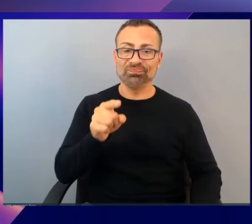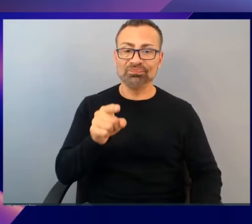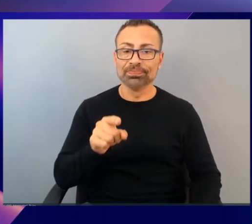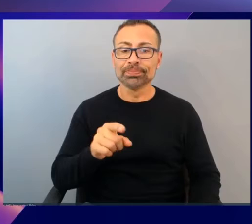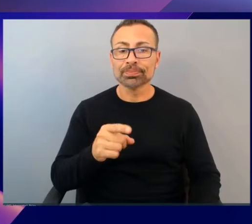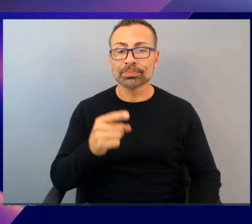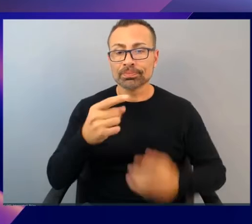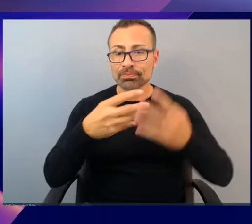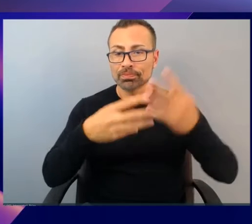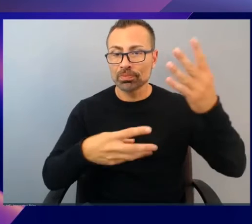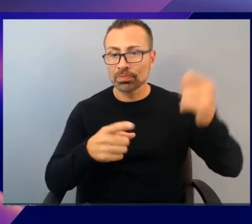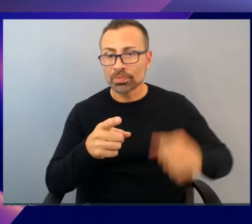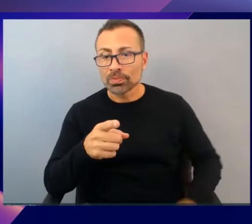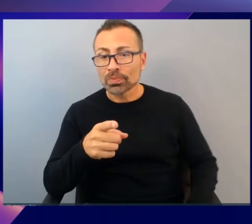and hit run,